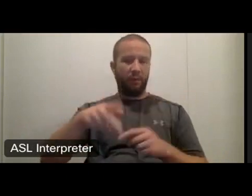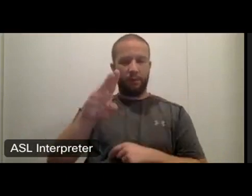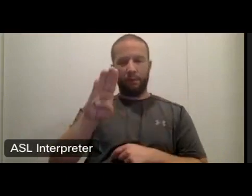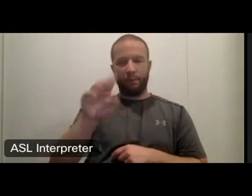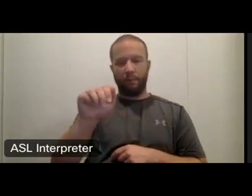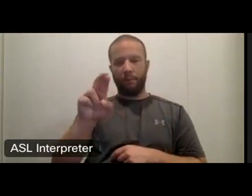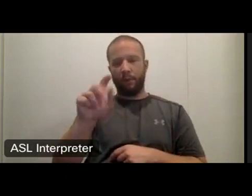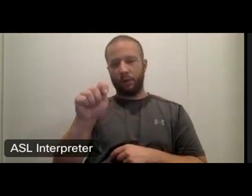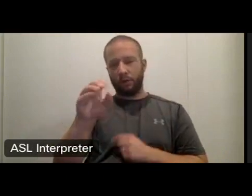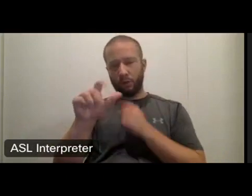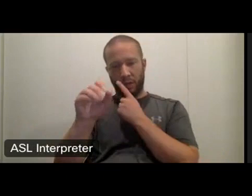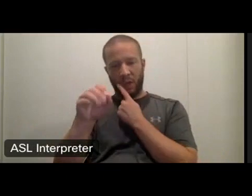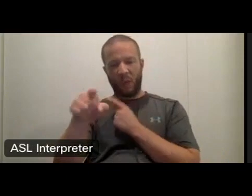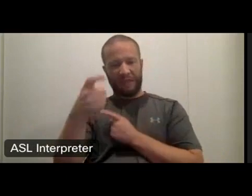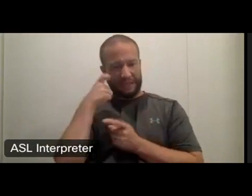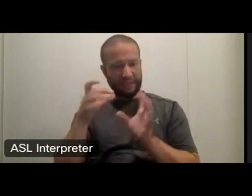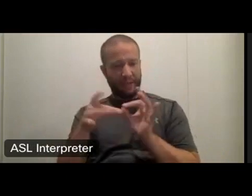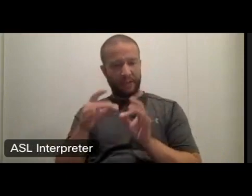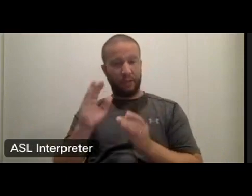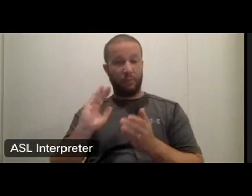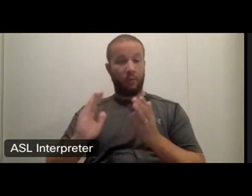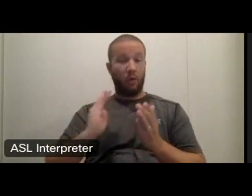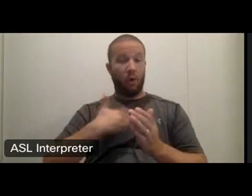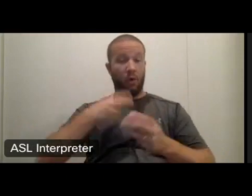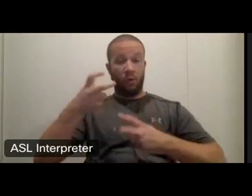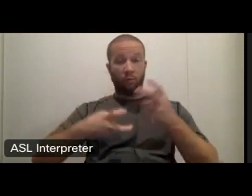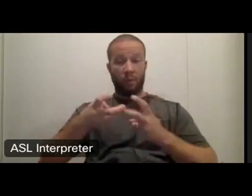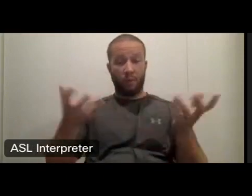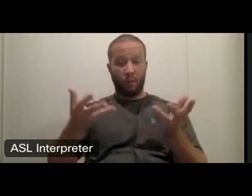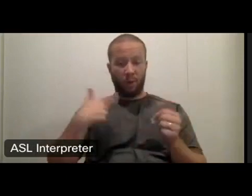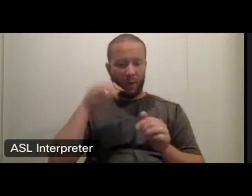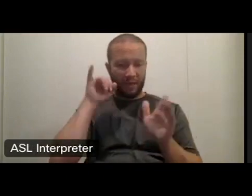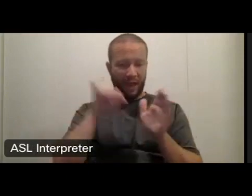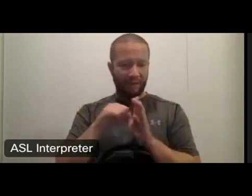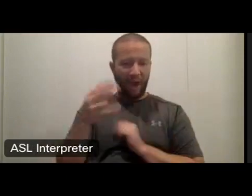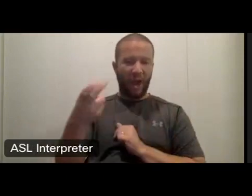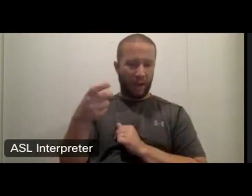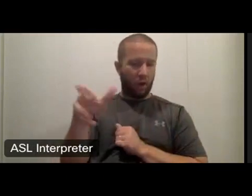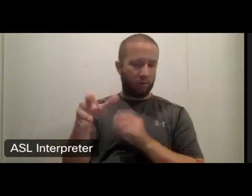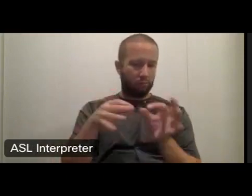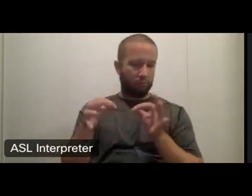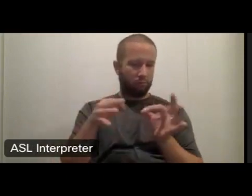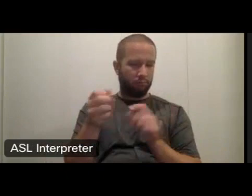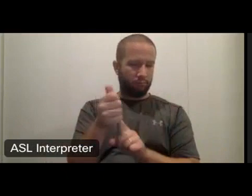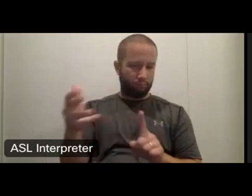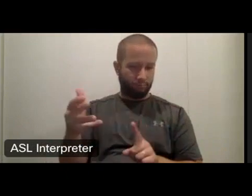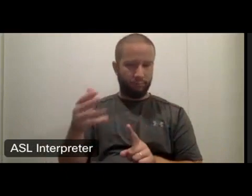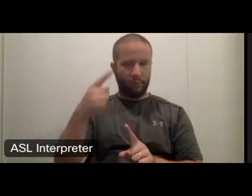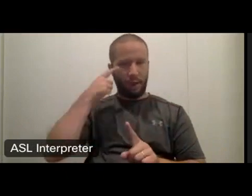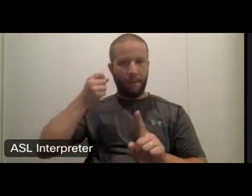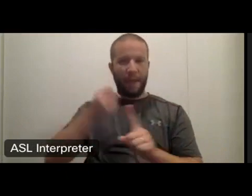and some of the issues um that uh Mr Bartolo has highlighted uh has impacted him and some other